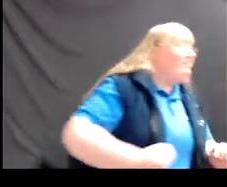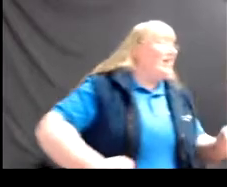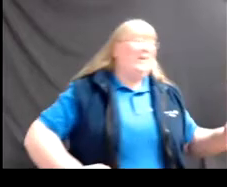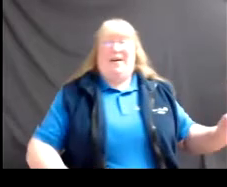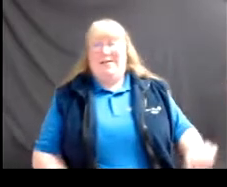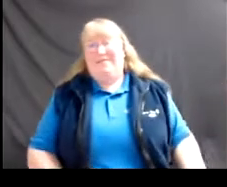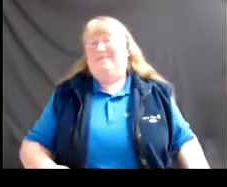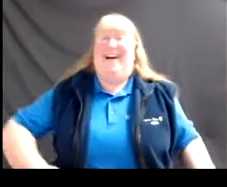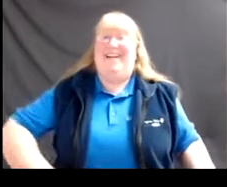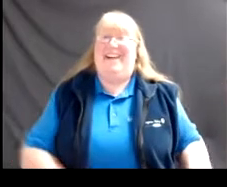There we go, all right.